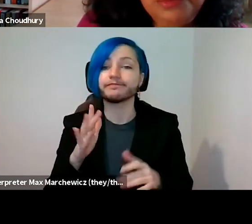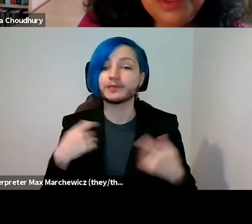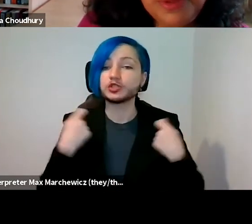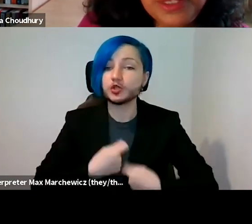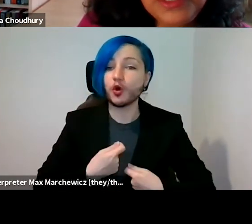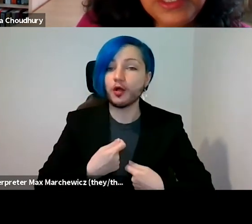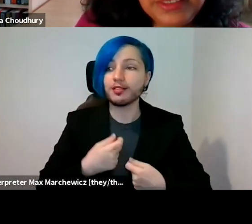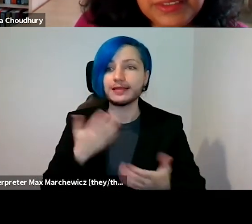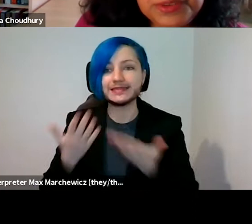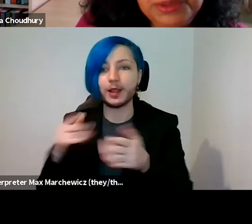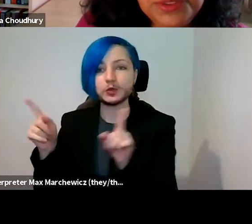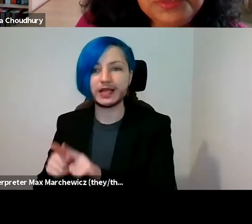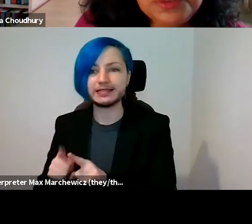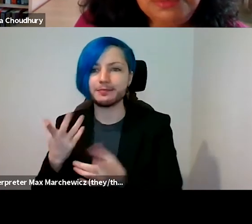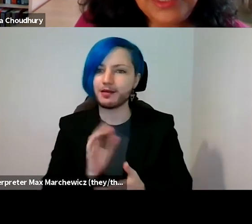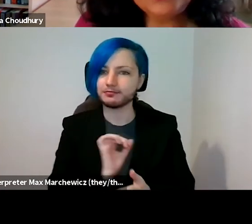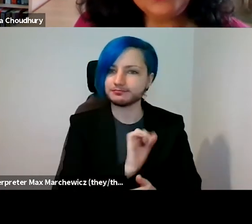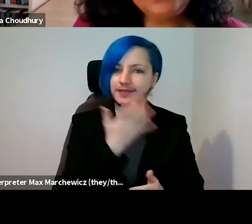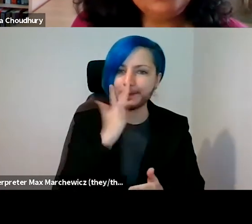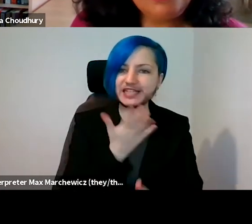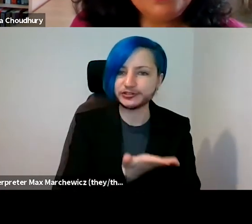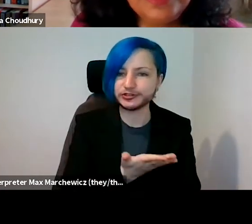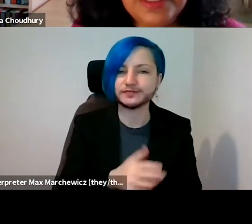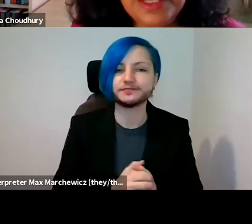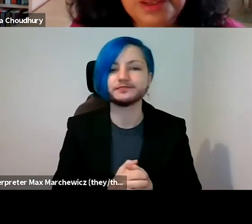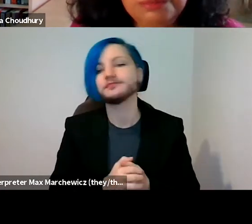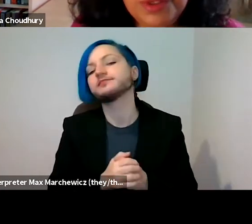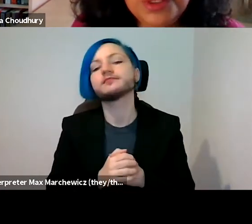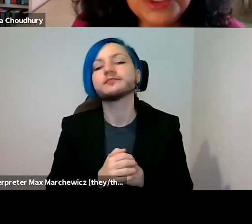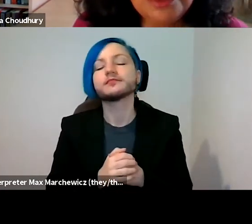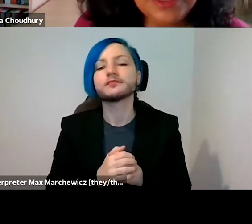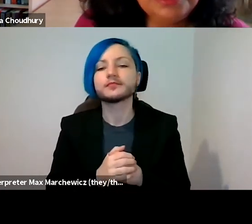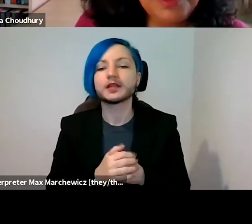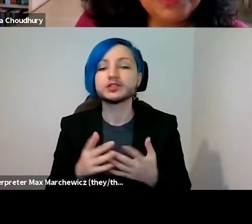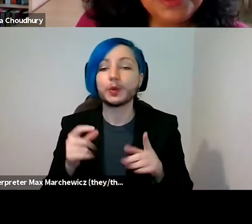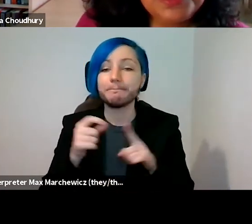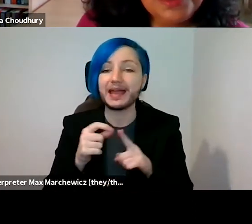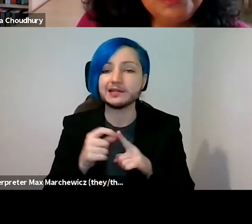Edinburgh pioneered the industry, but it was Paisley that rapidly came to dominate the market,